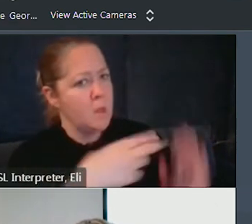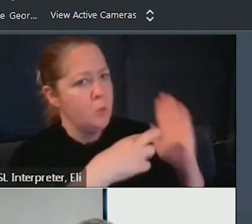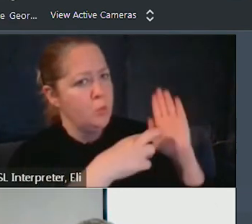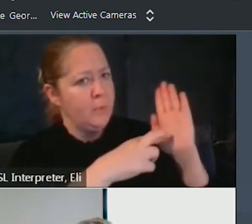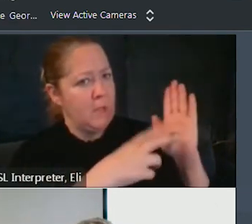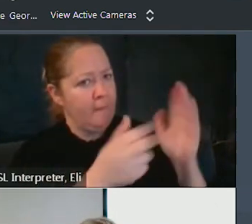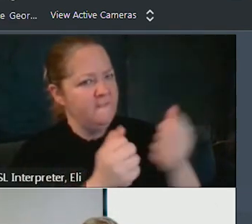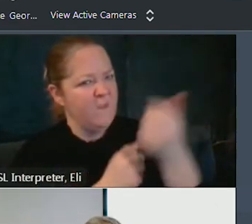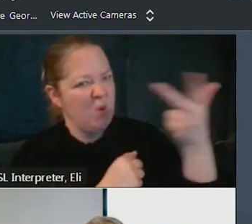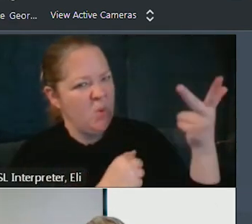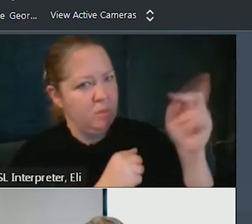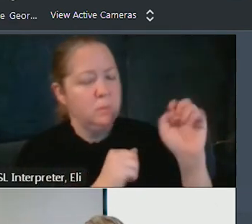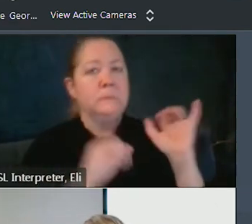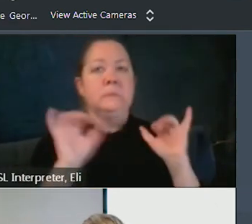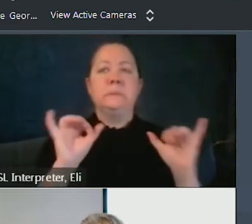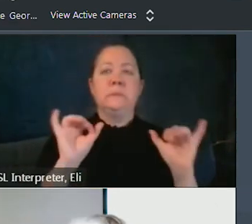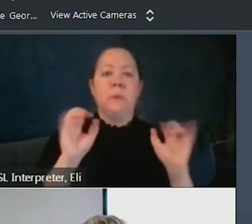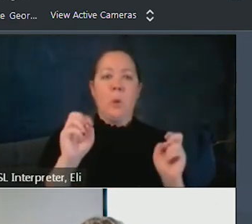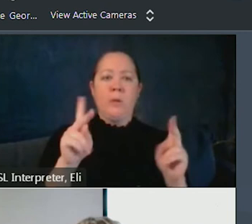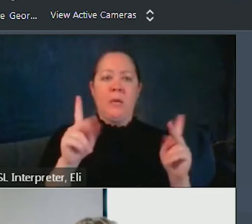And I'd have to find your though. Here's your list. Okay.